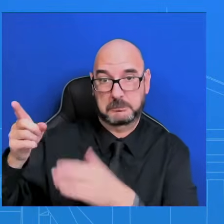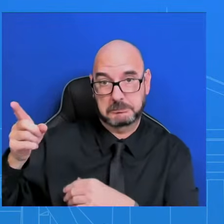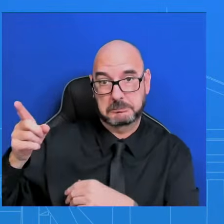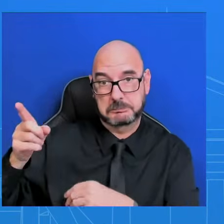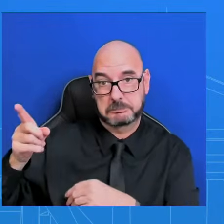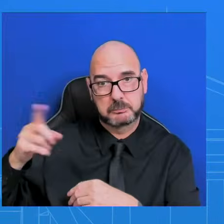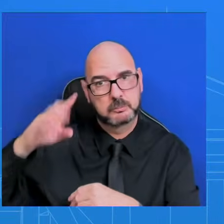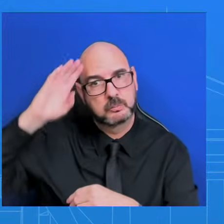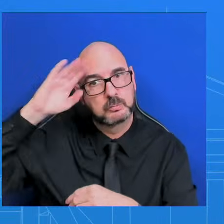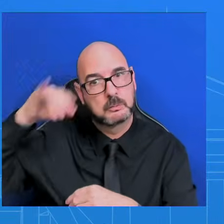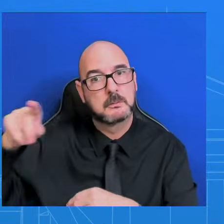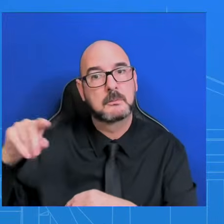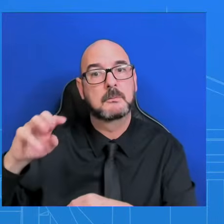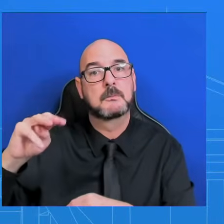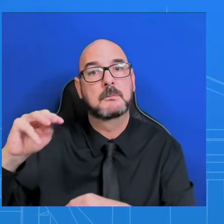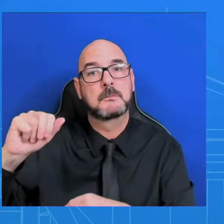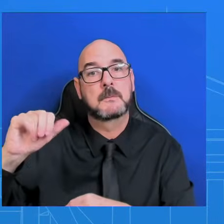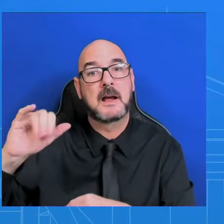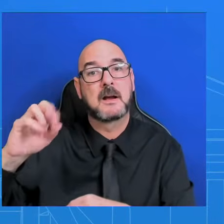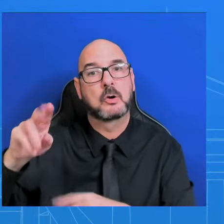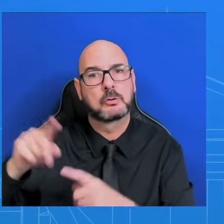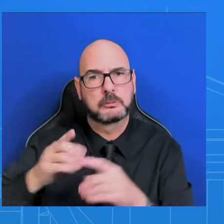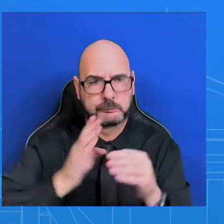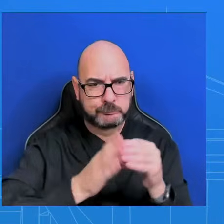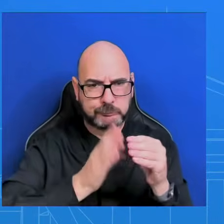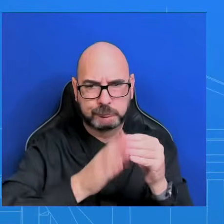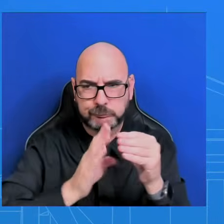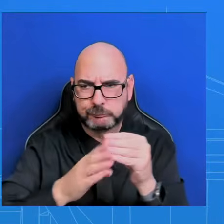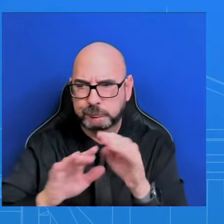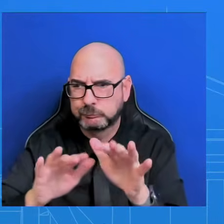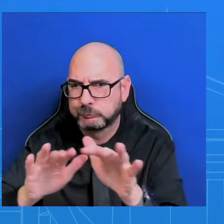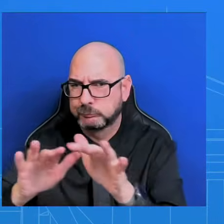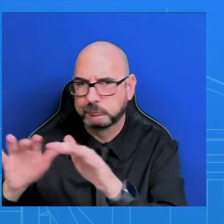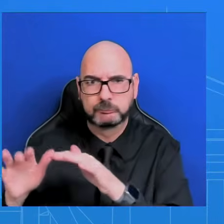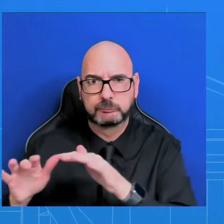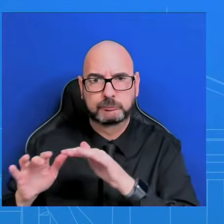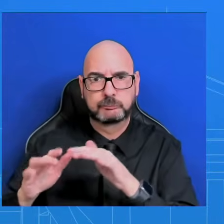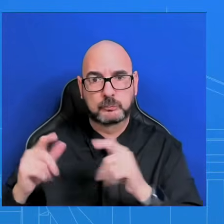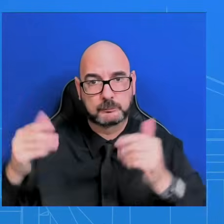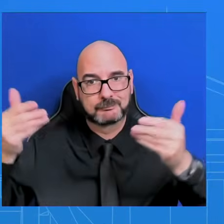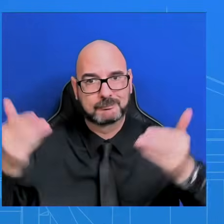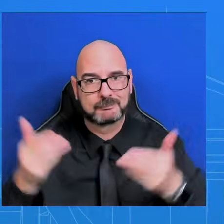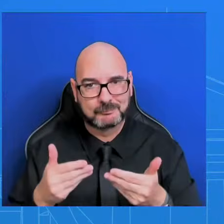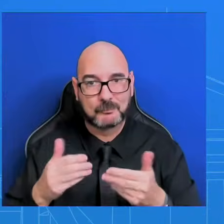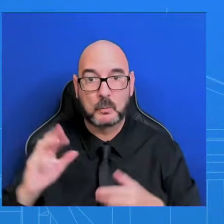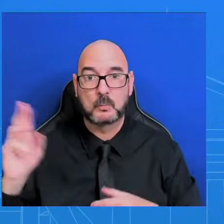and he is looking forward to welcoming bipartisan mayors attending the U.S. Conference of Mayors Winter Meeting